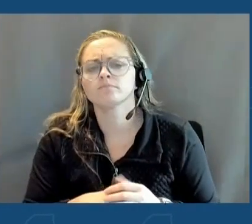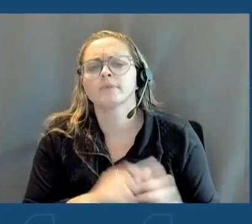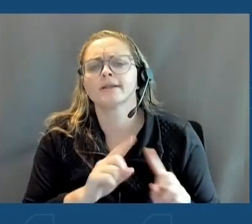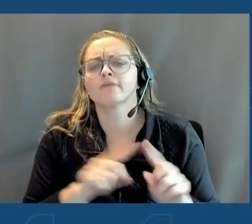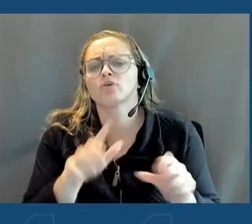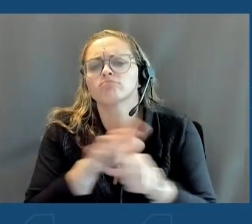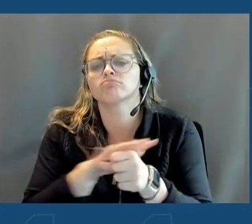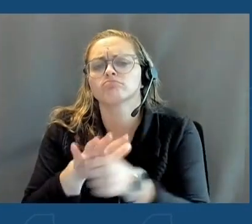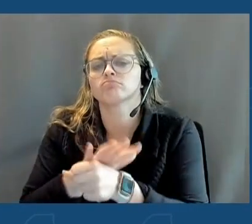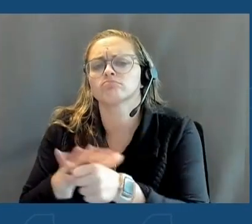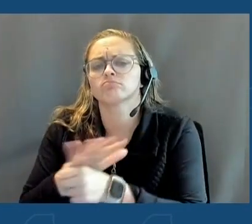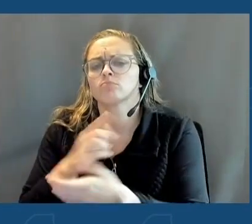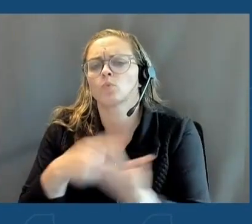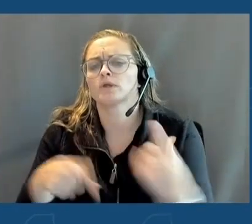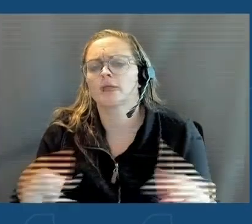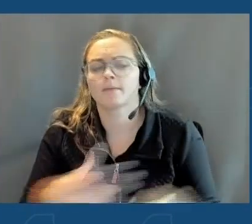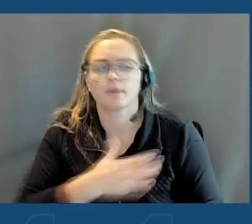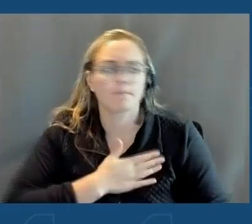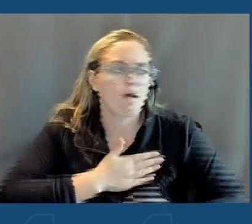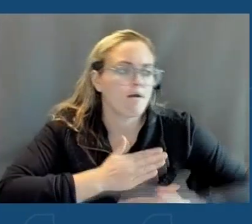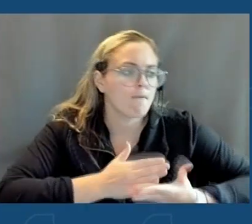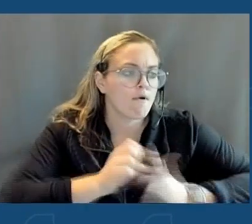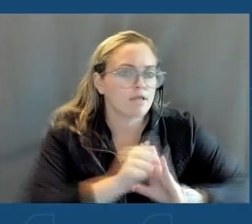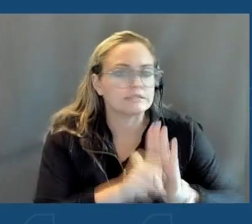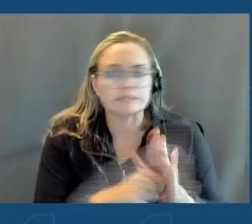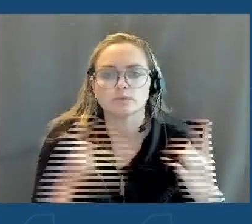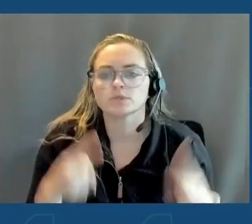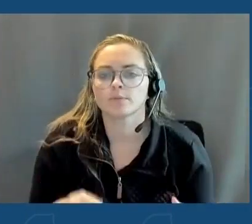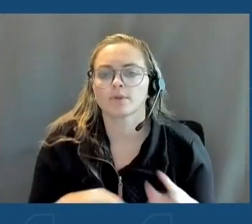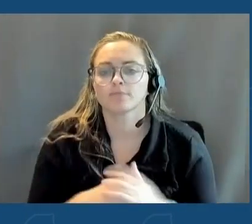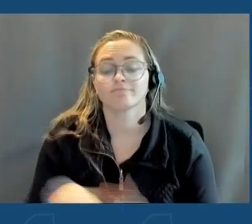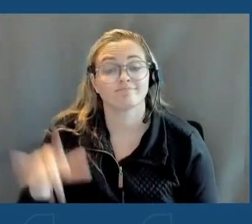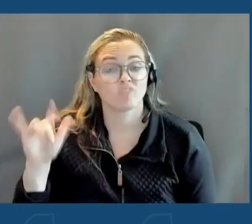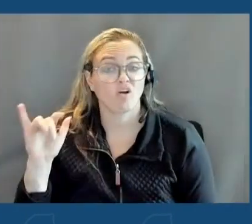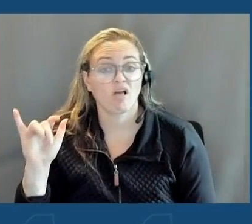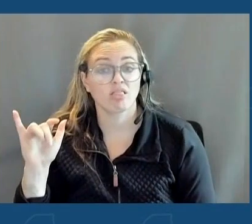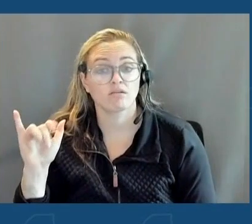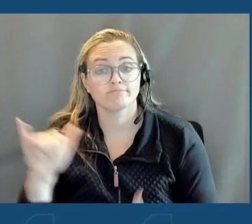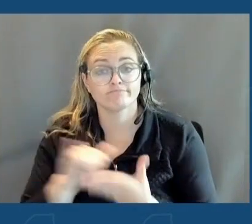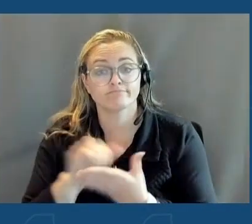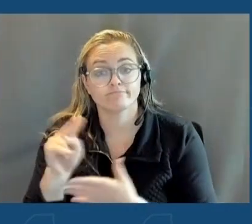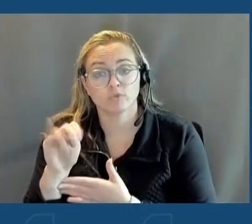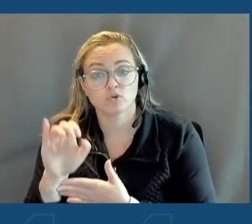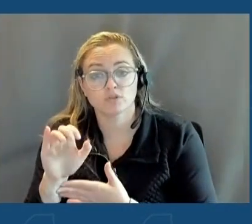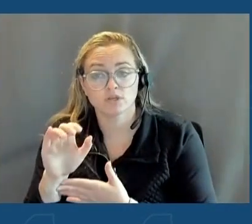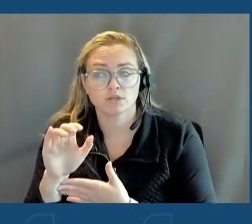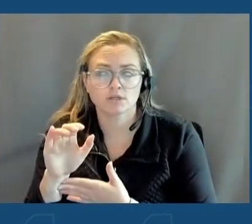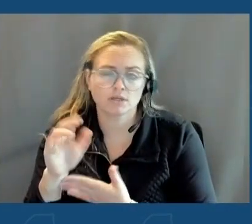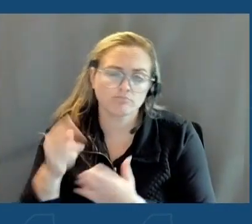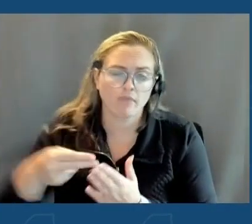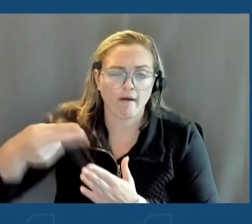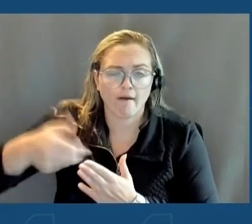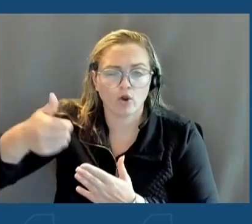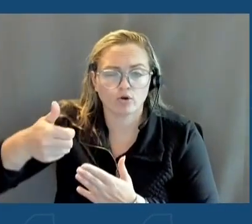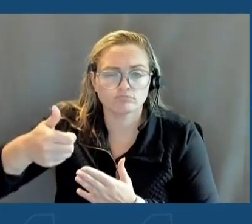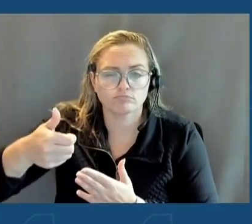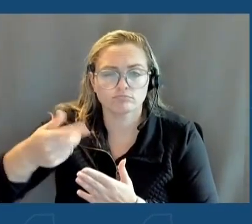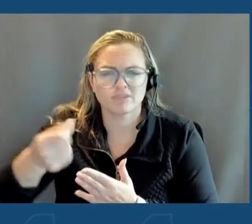WAS UNDER CONTROL WE WERE AT 58 PER 100,000. LOOK AT THIS CURVE. THIS IS A NUMBER THAT PUTS IT IN PERSPECTIVE. LET'S CHECK THE VARIOUS